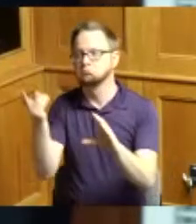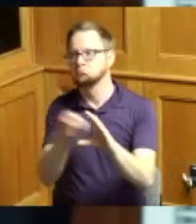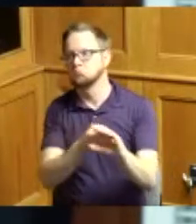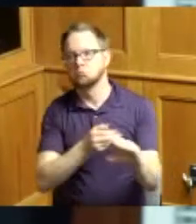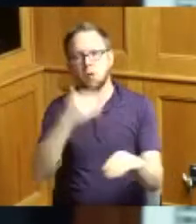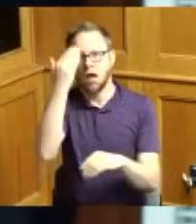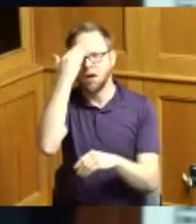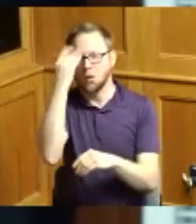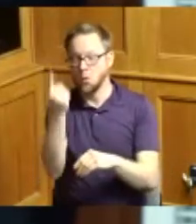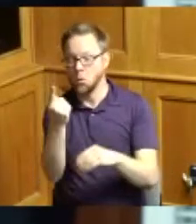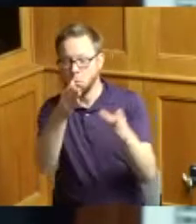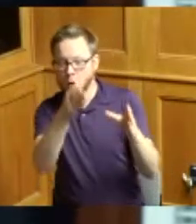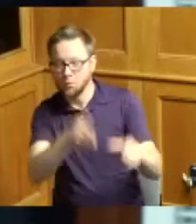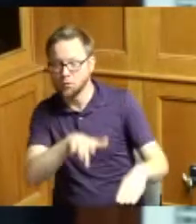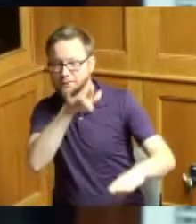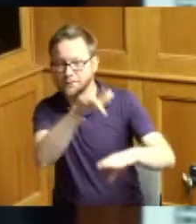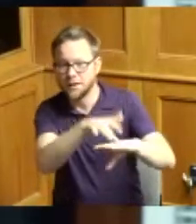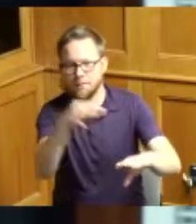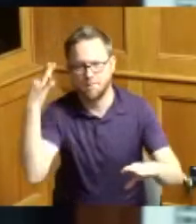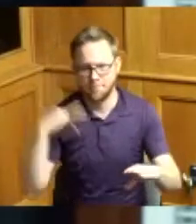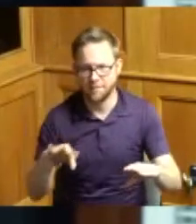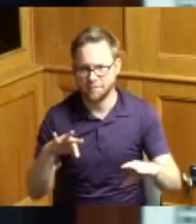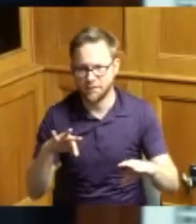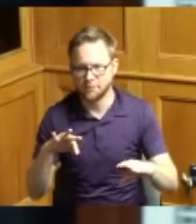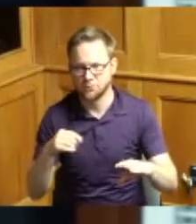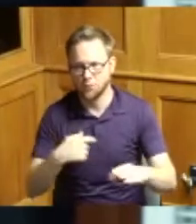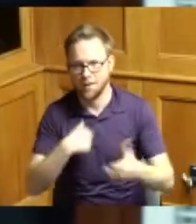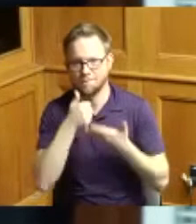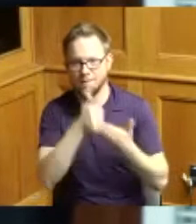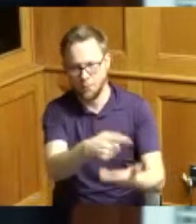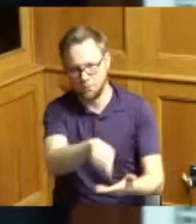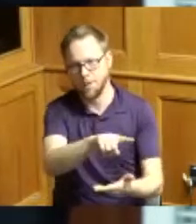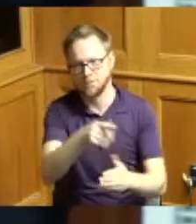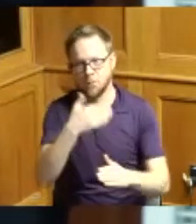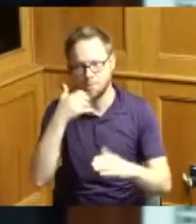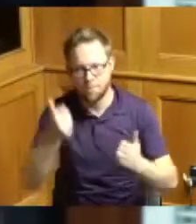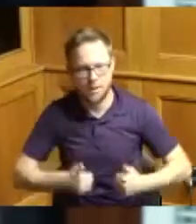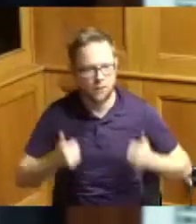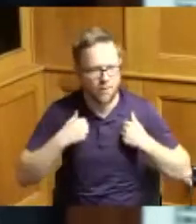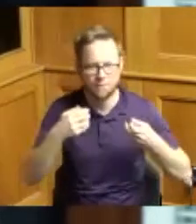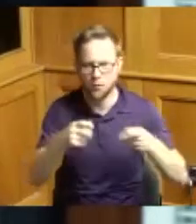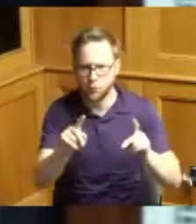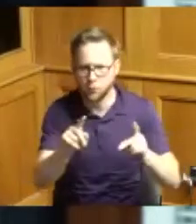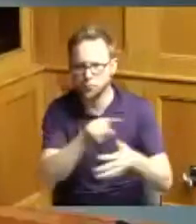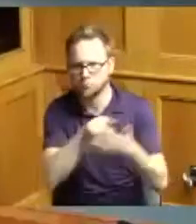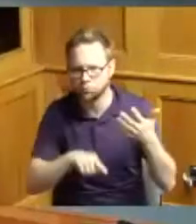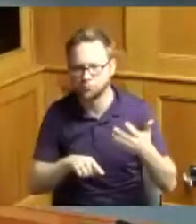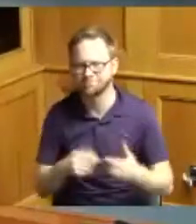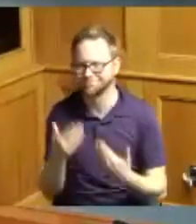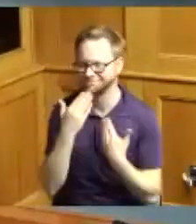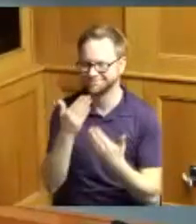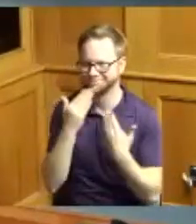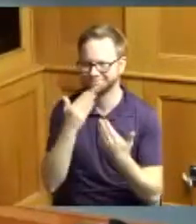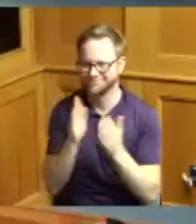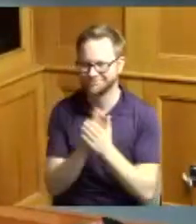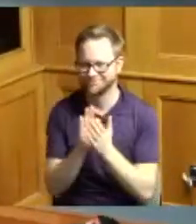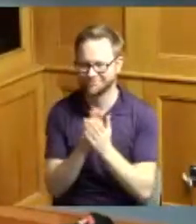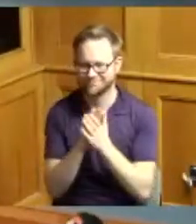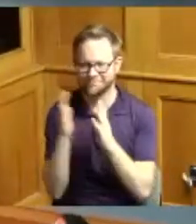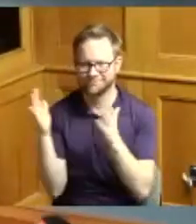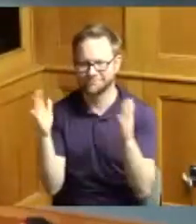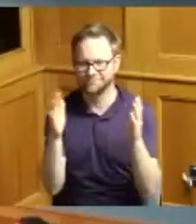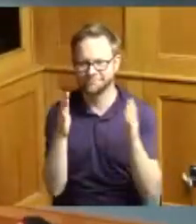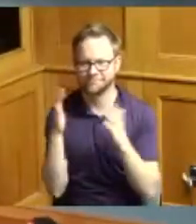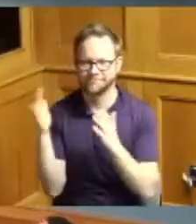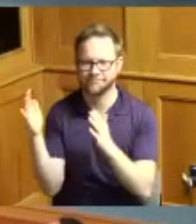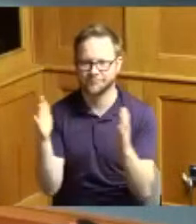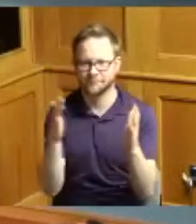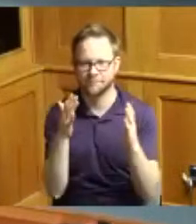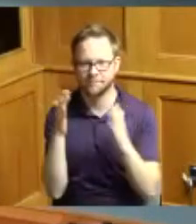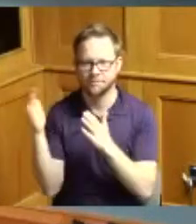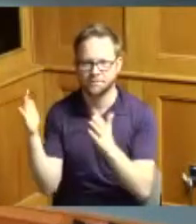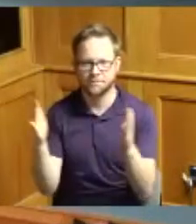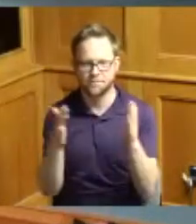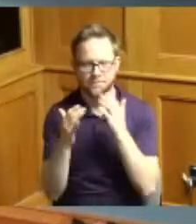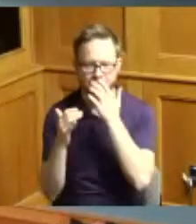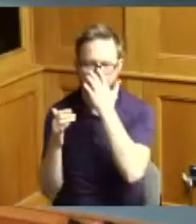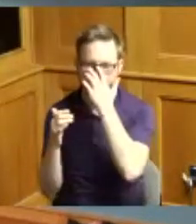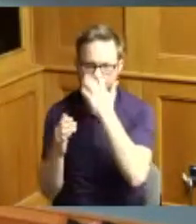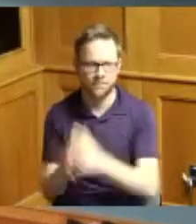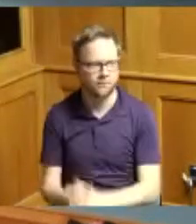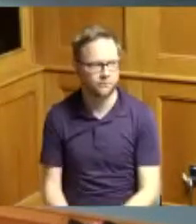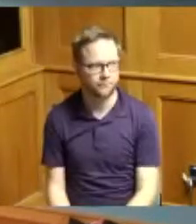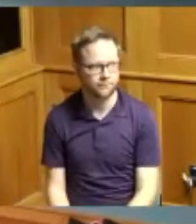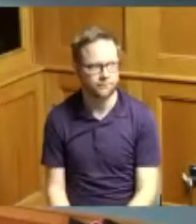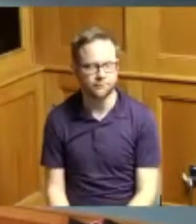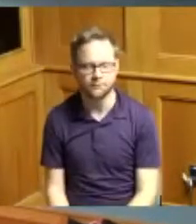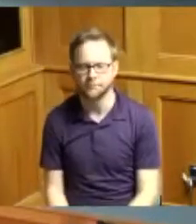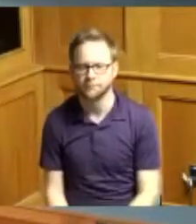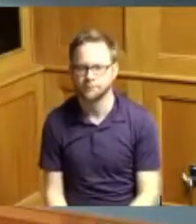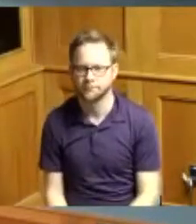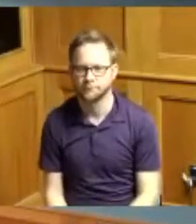has gotten something that they need to have a better life and an opportunity so thank you